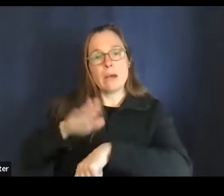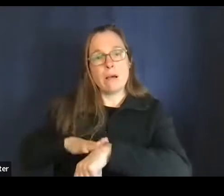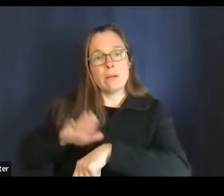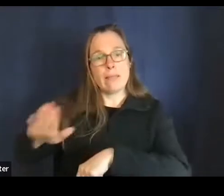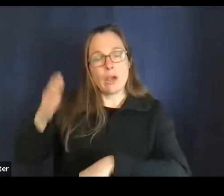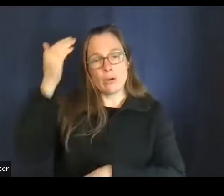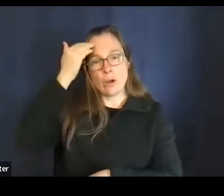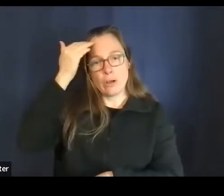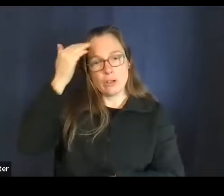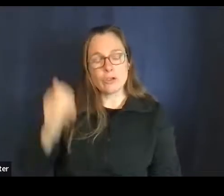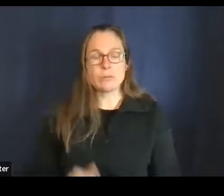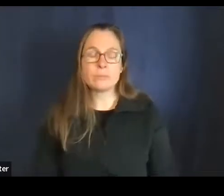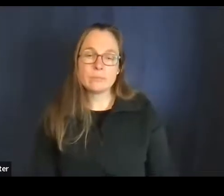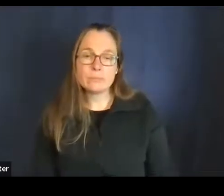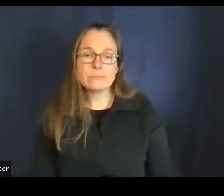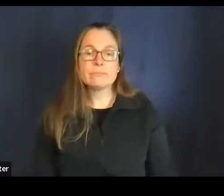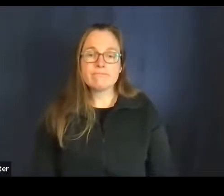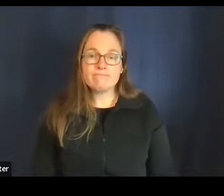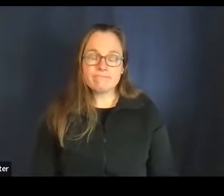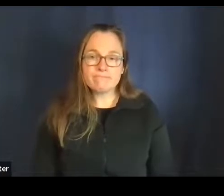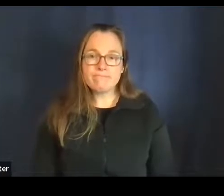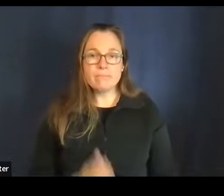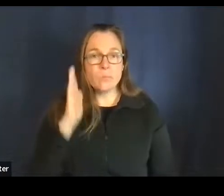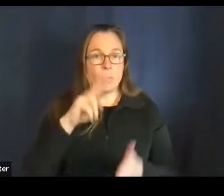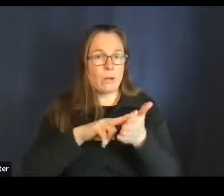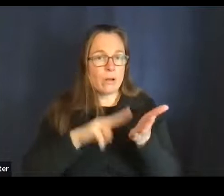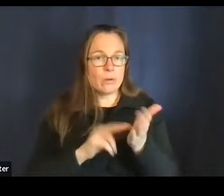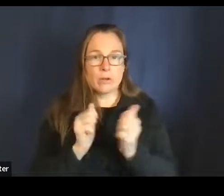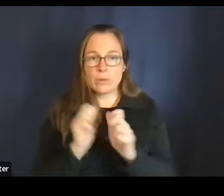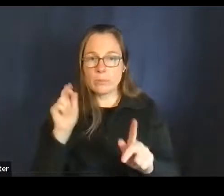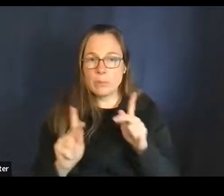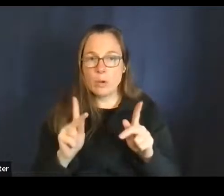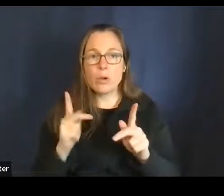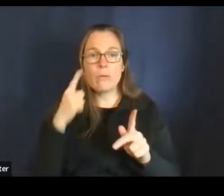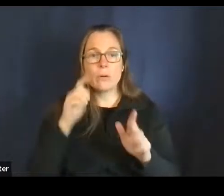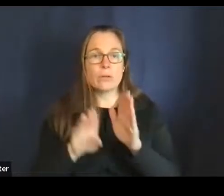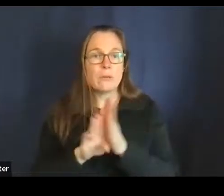and contracting with folks if we need to in order to develop a new elections